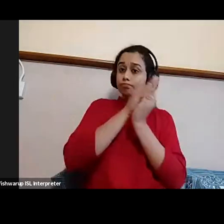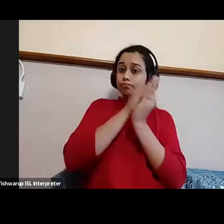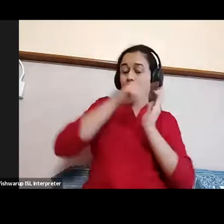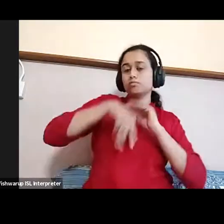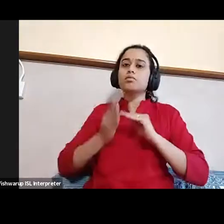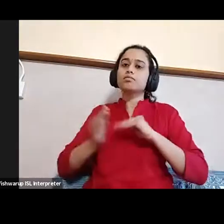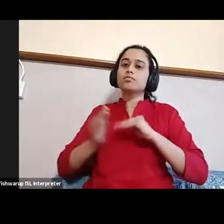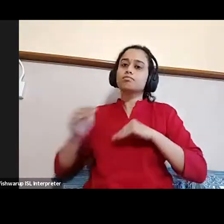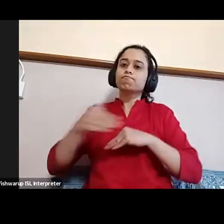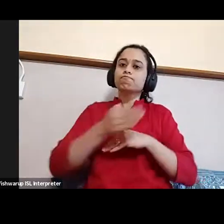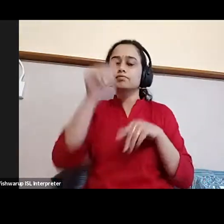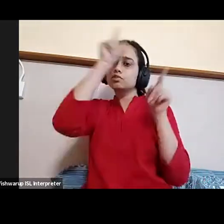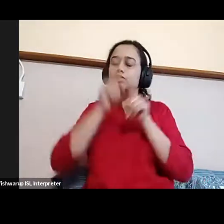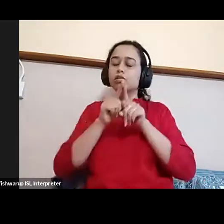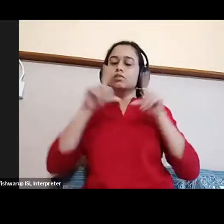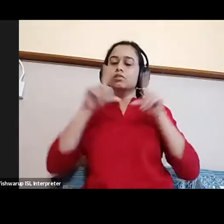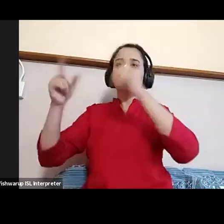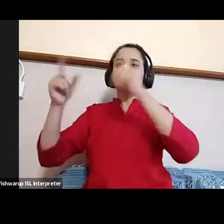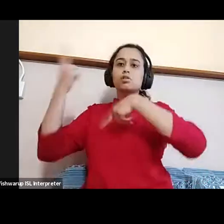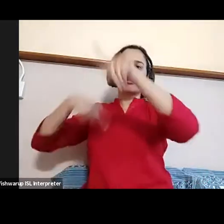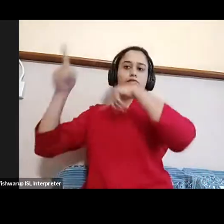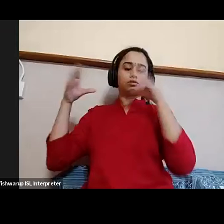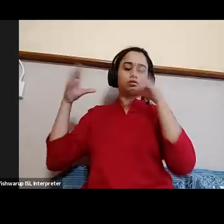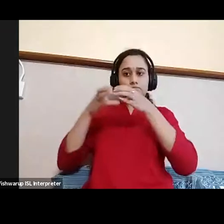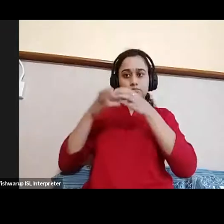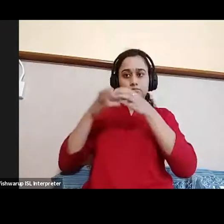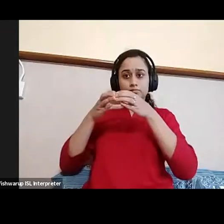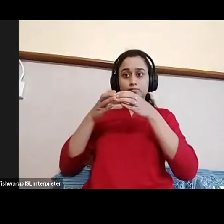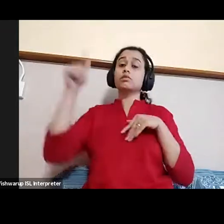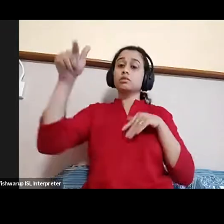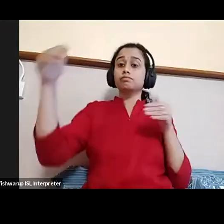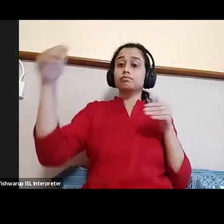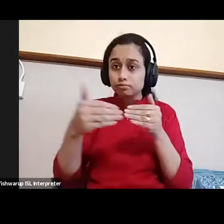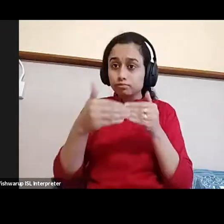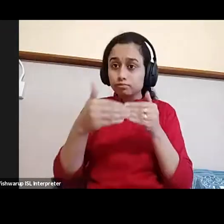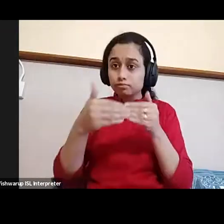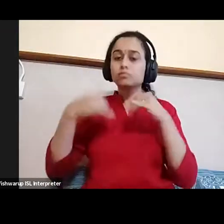photographic history I went to meet suresh in Nagda to discuss my idea and our plans to make it